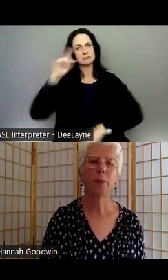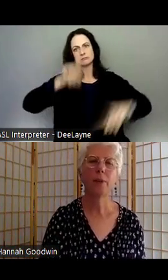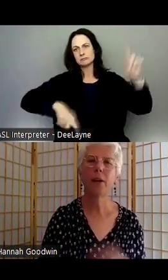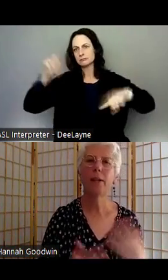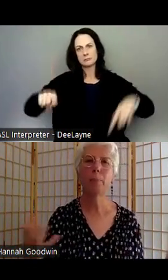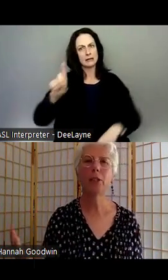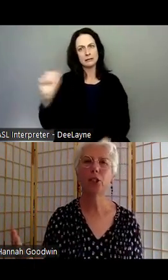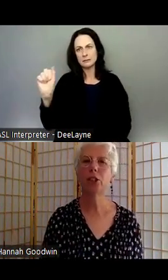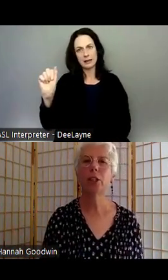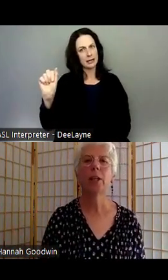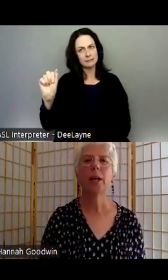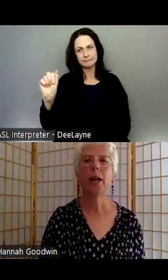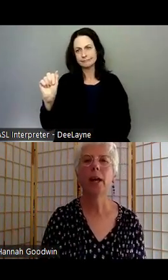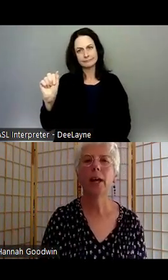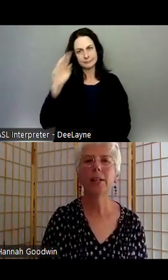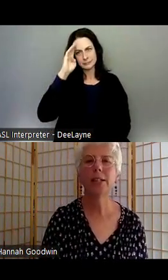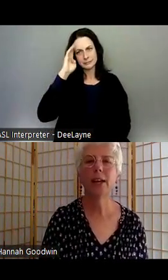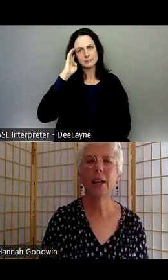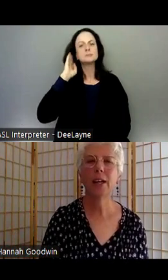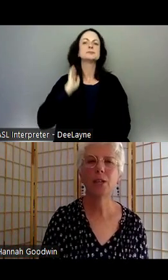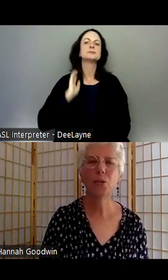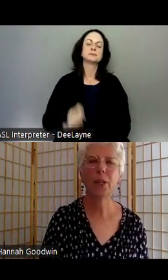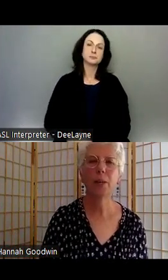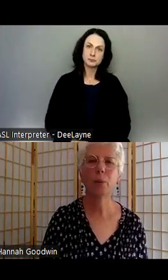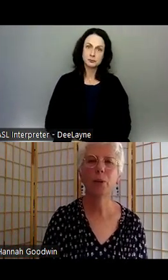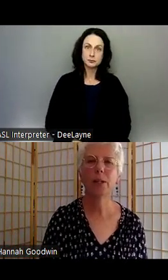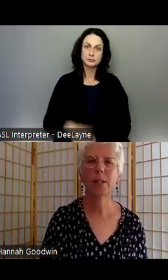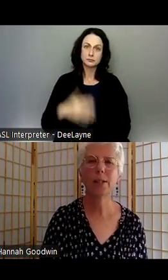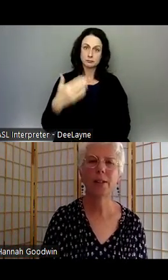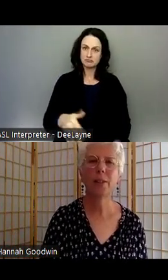We're a varied bunch and it's really important